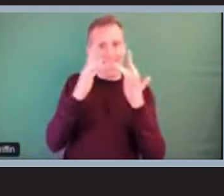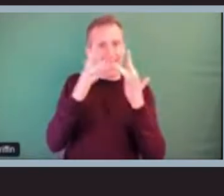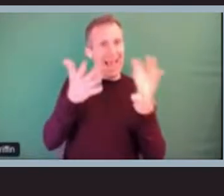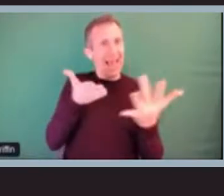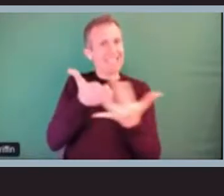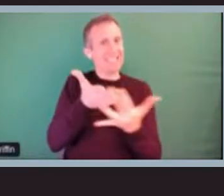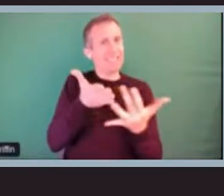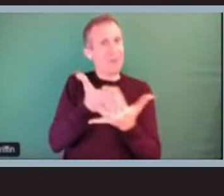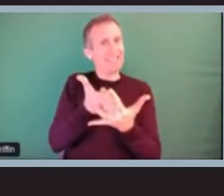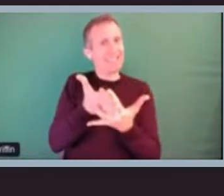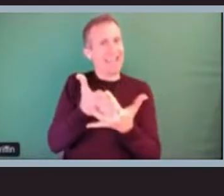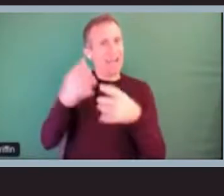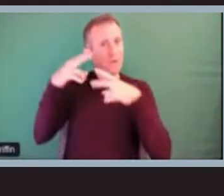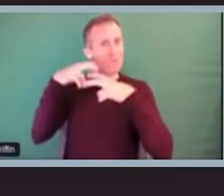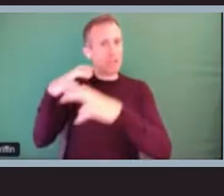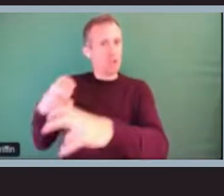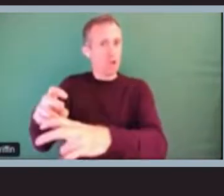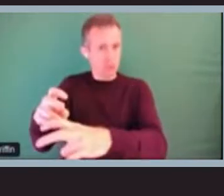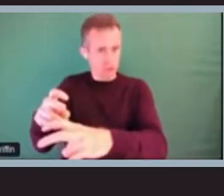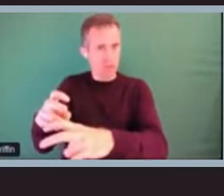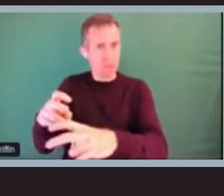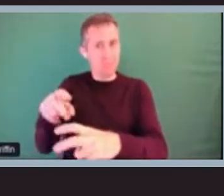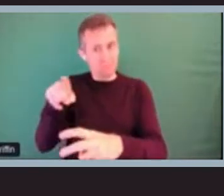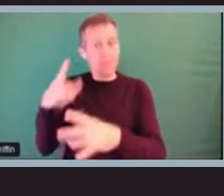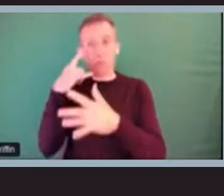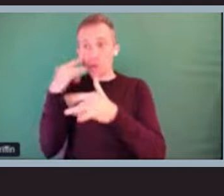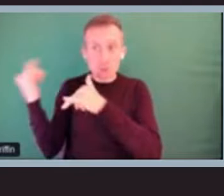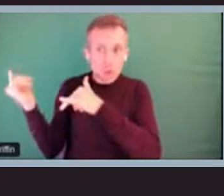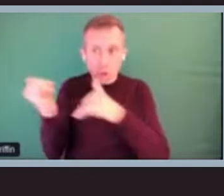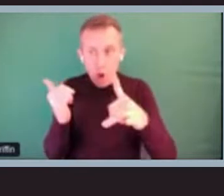organisation found in their survey of the million most popular web pages.